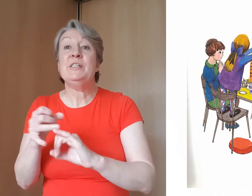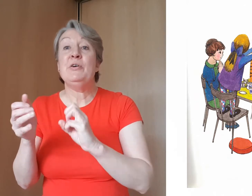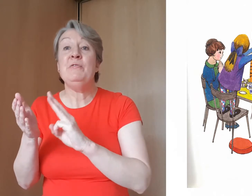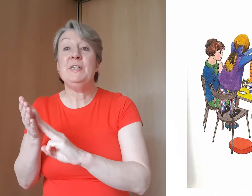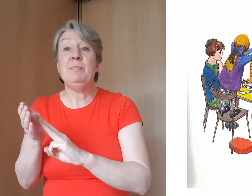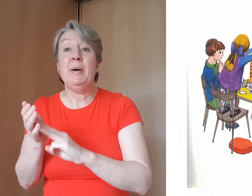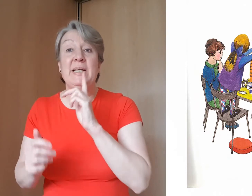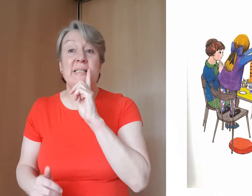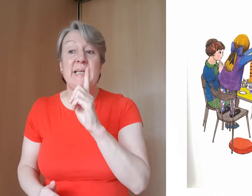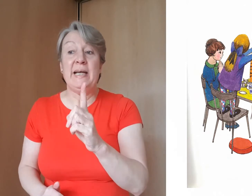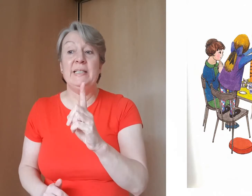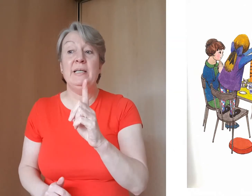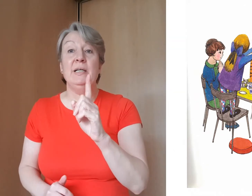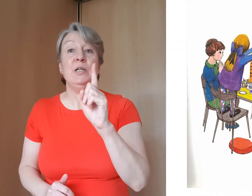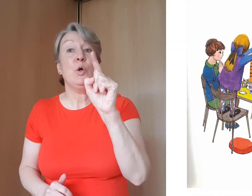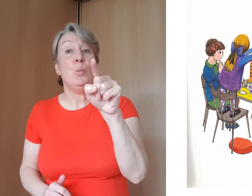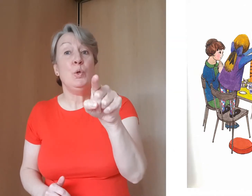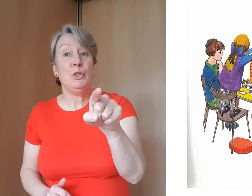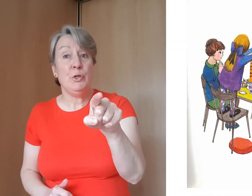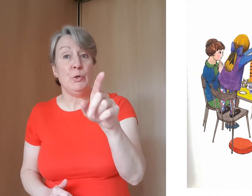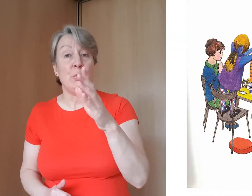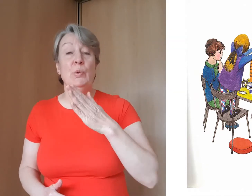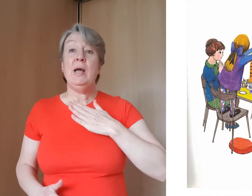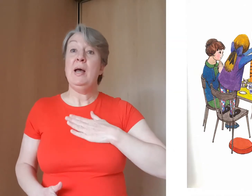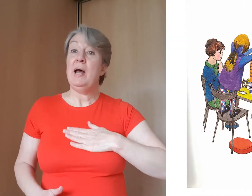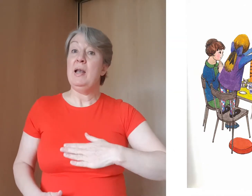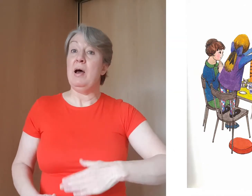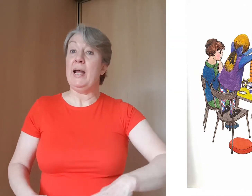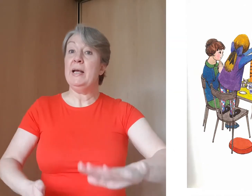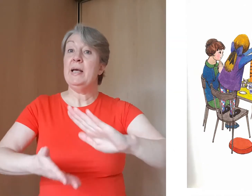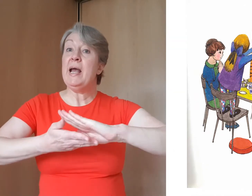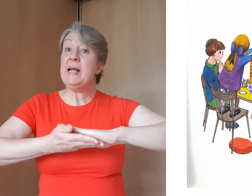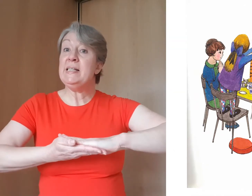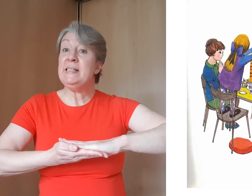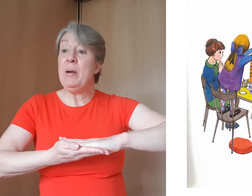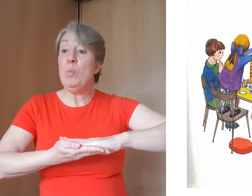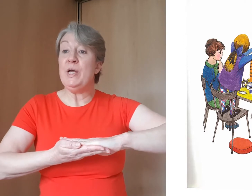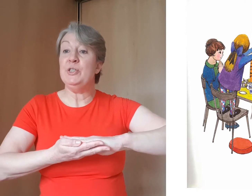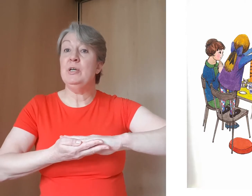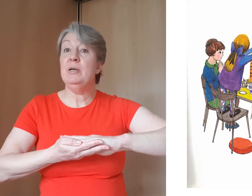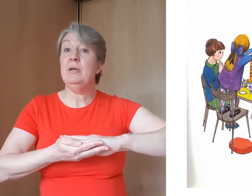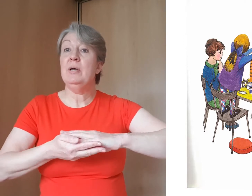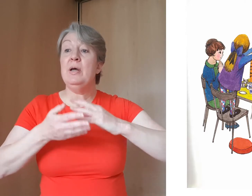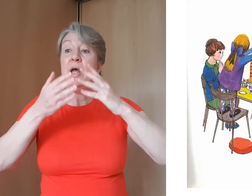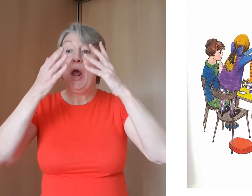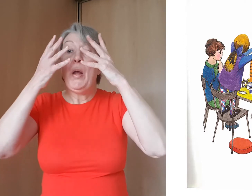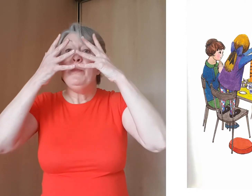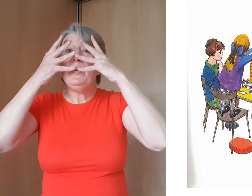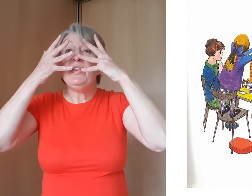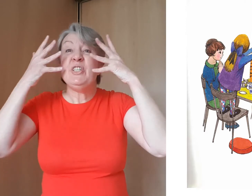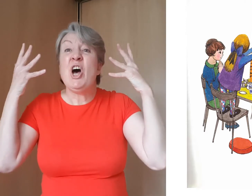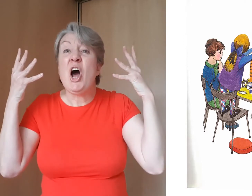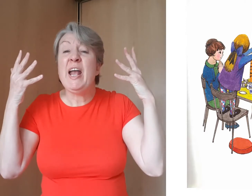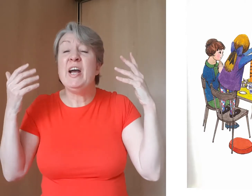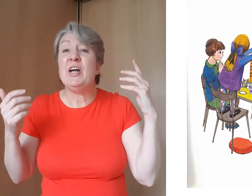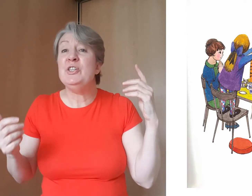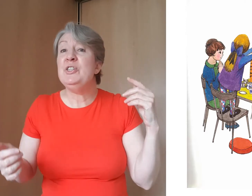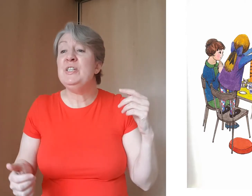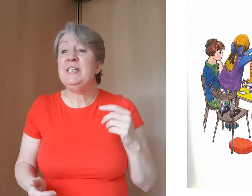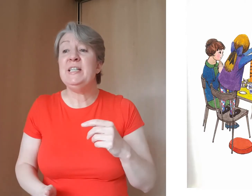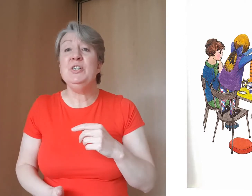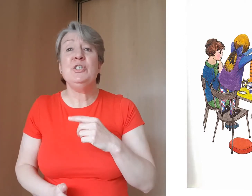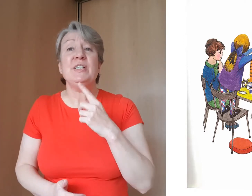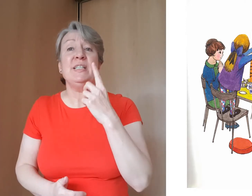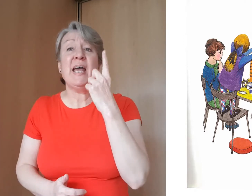Sophie's mummy said "would you like a sandwich?", but the tiger didn't just take